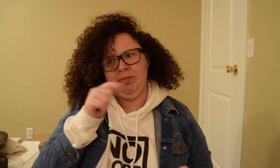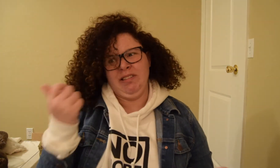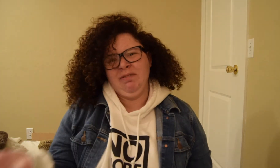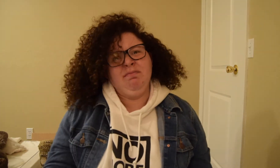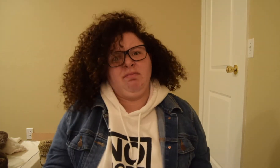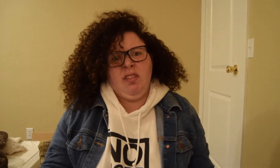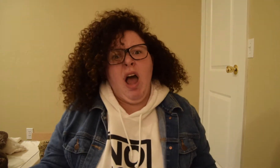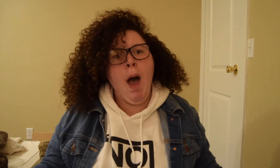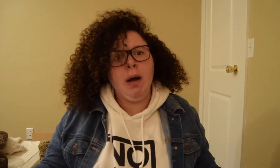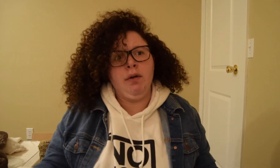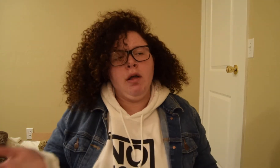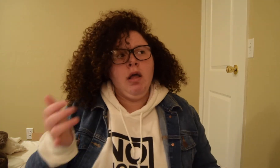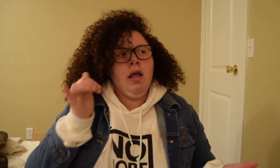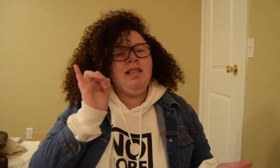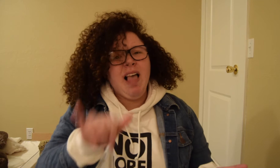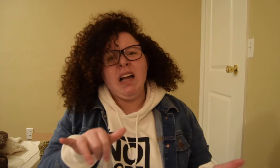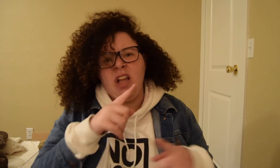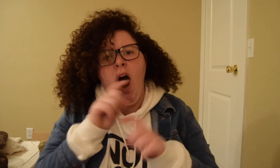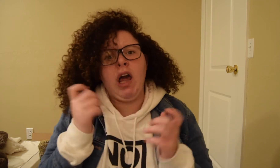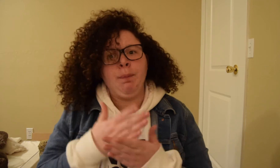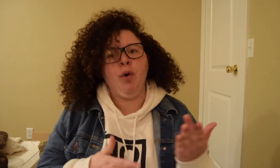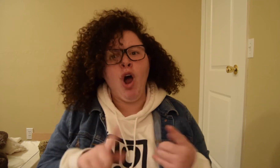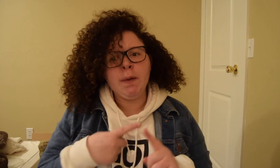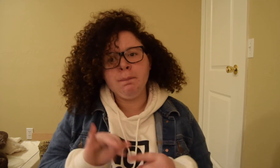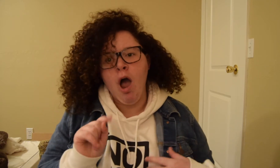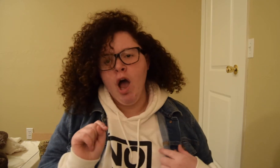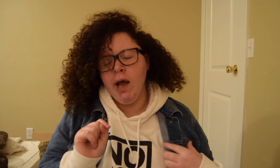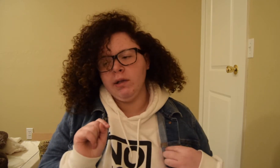Because I mean, that's the ugly part about social media